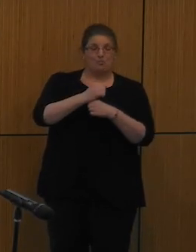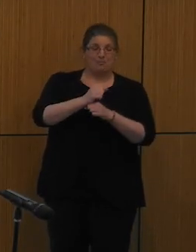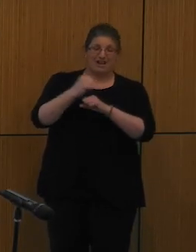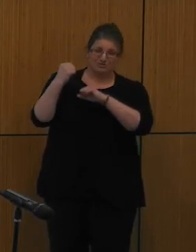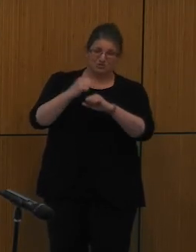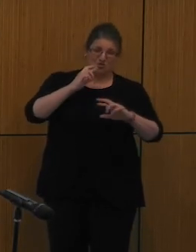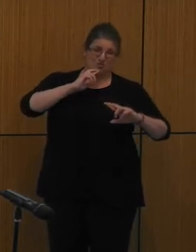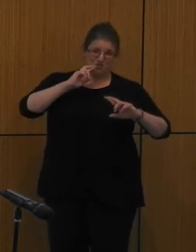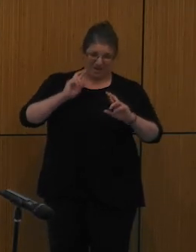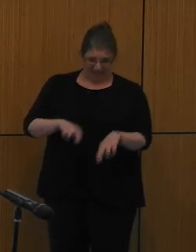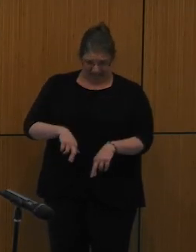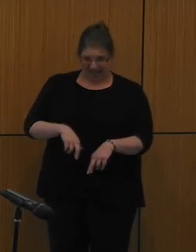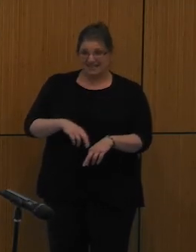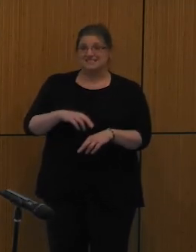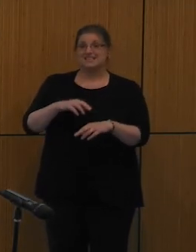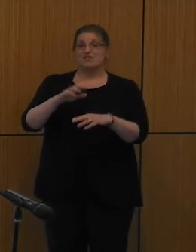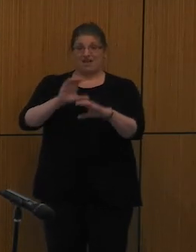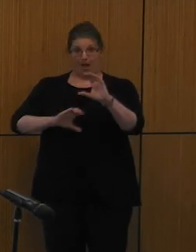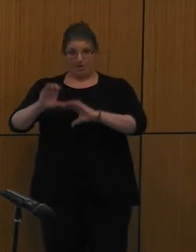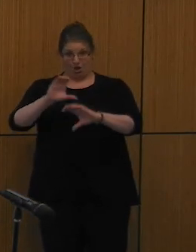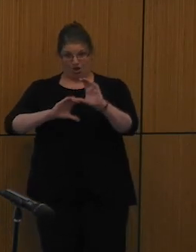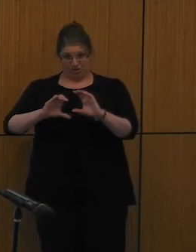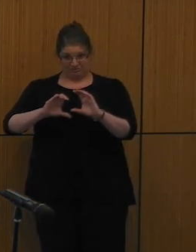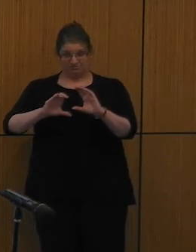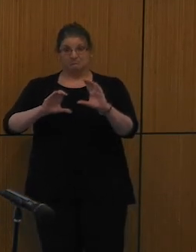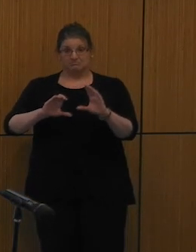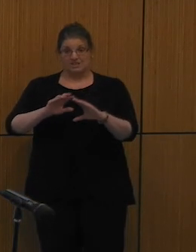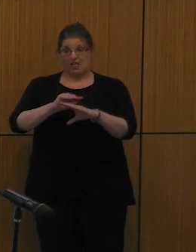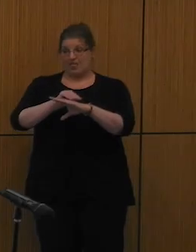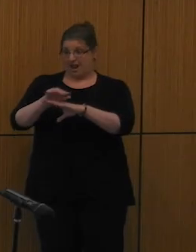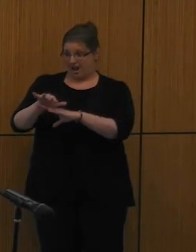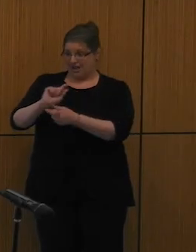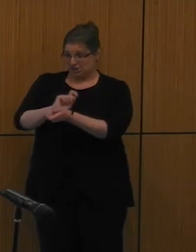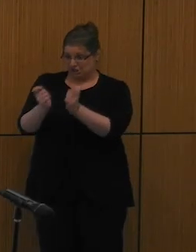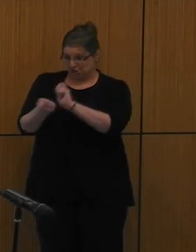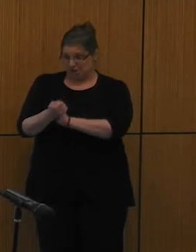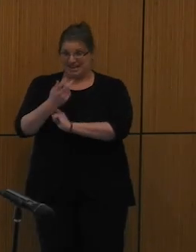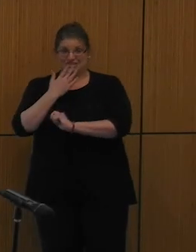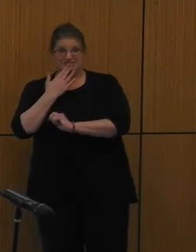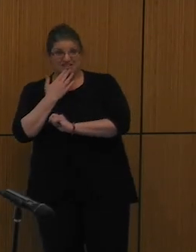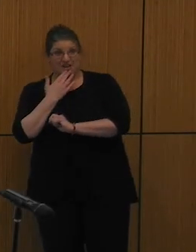And that bromine dioxide oxidizes the ferro in which was read into the very in which is blue.